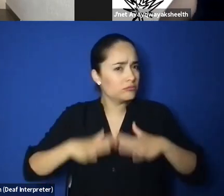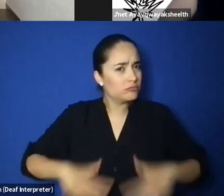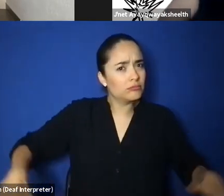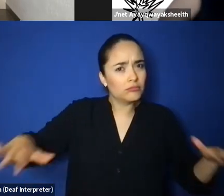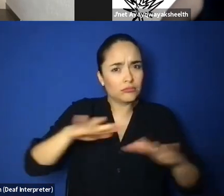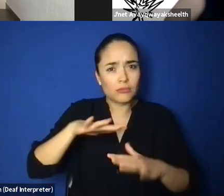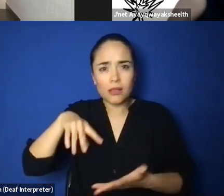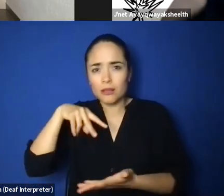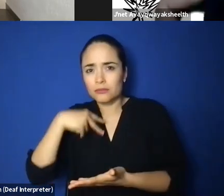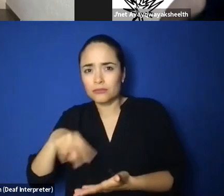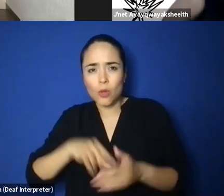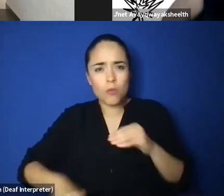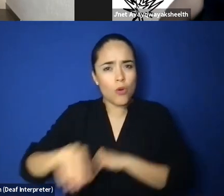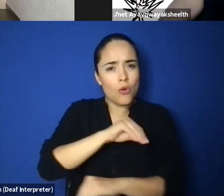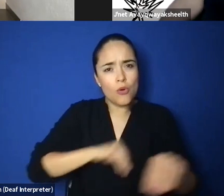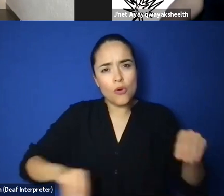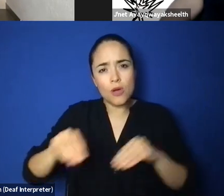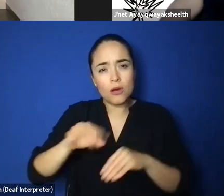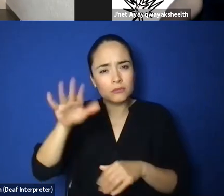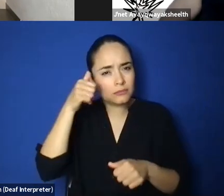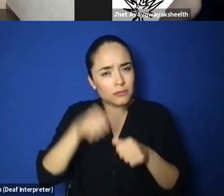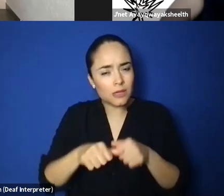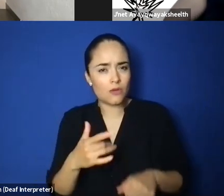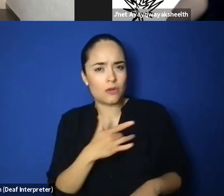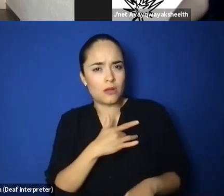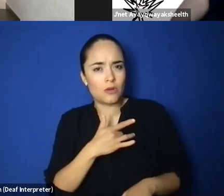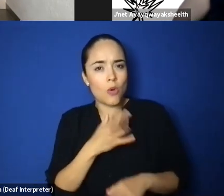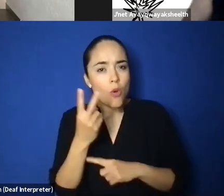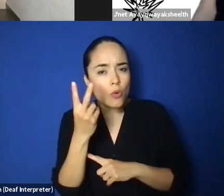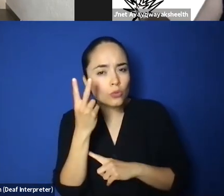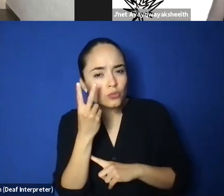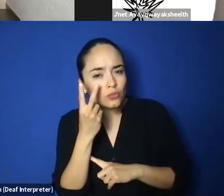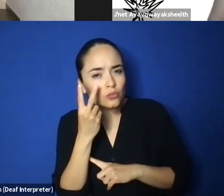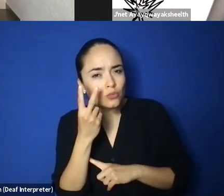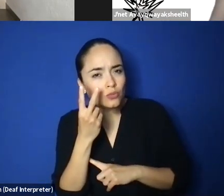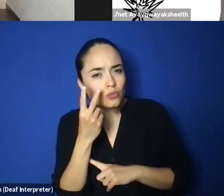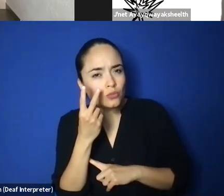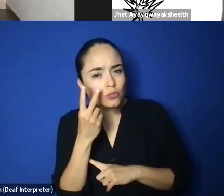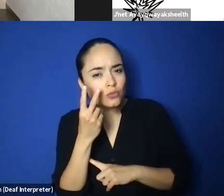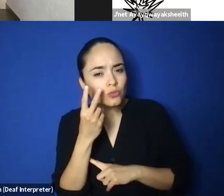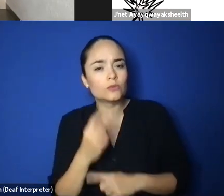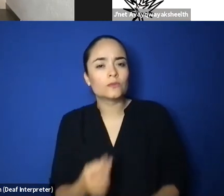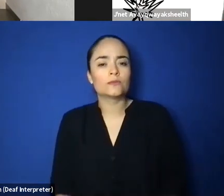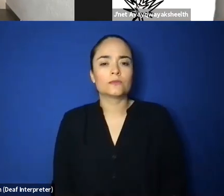our heartbeat has two beats though, right? So now we want to add that second one. So one-two, one-